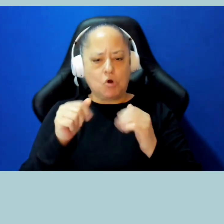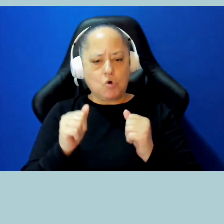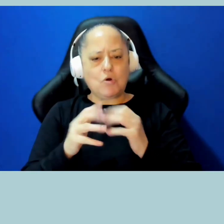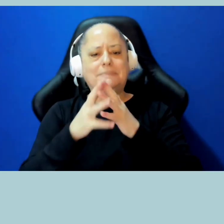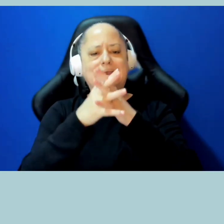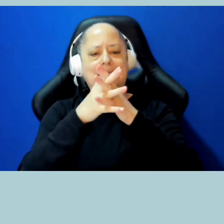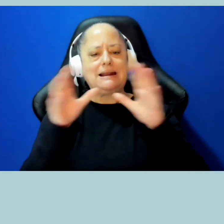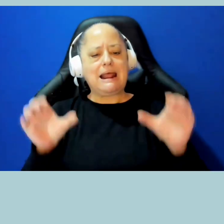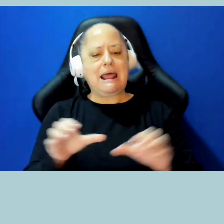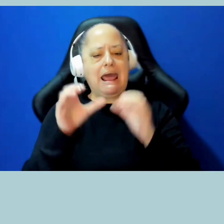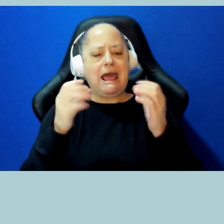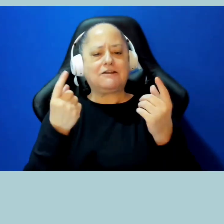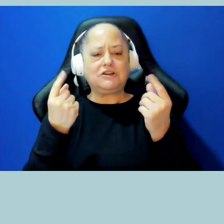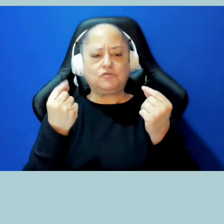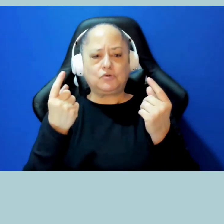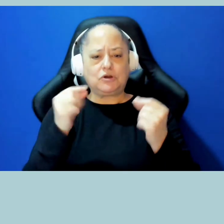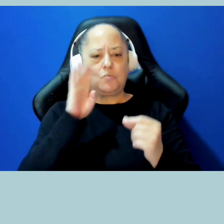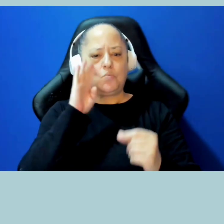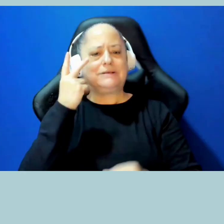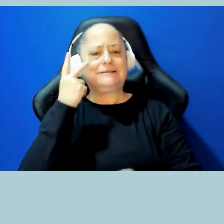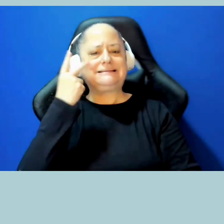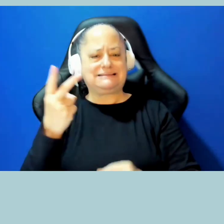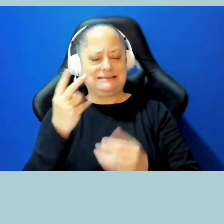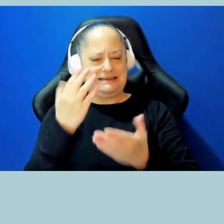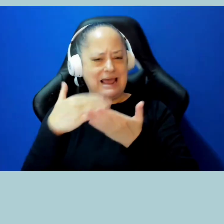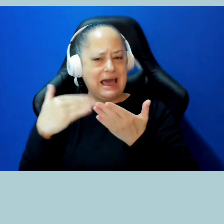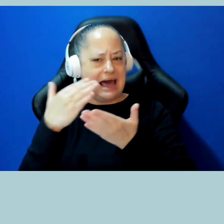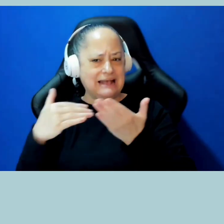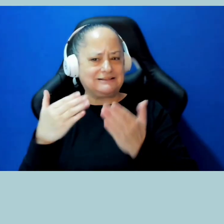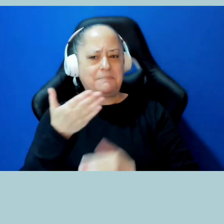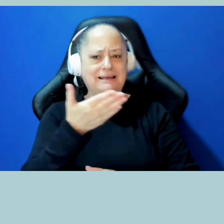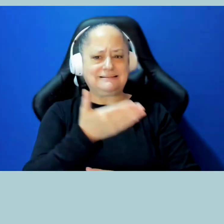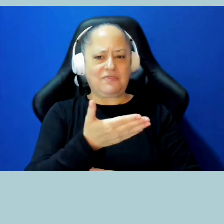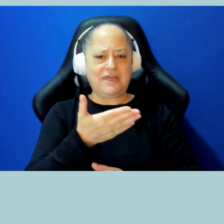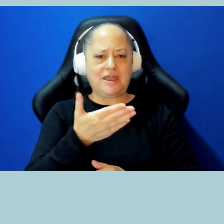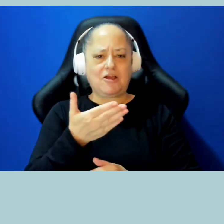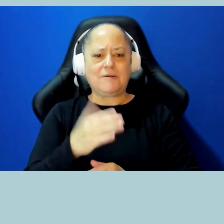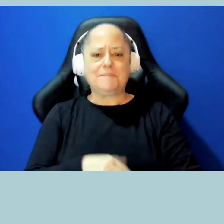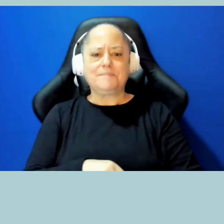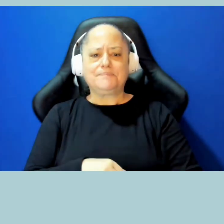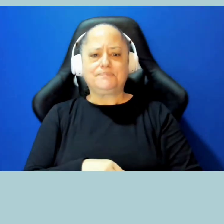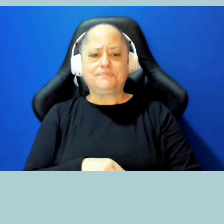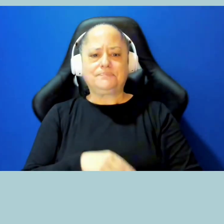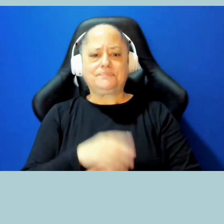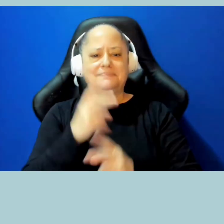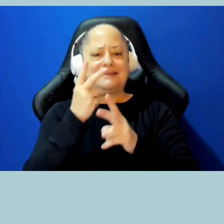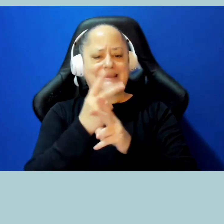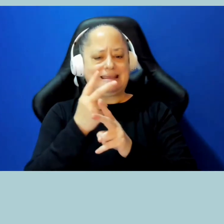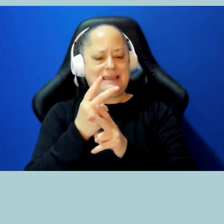we're doing you will see aspects of it in there but then again just keep on us in our yearly annual